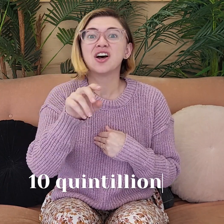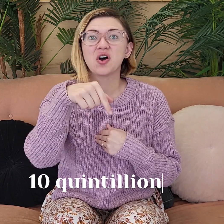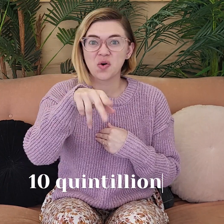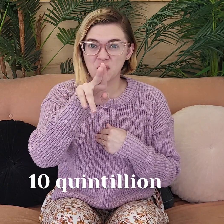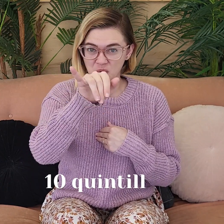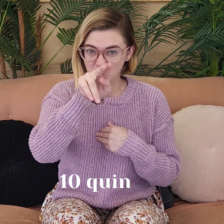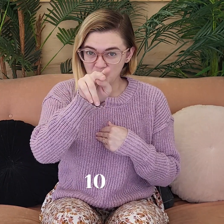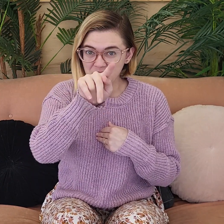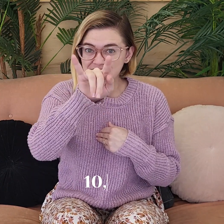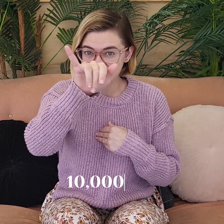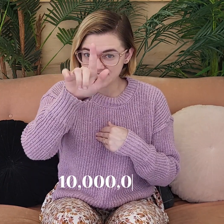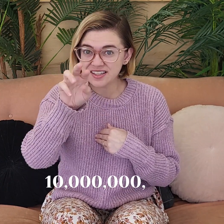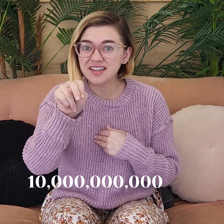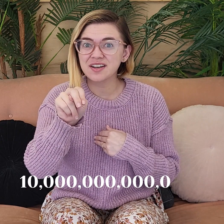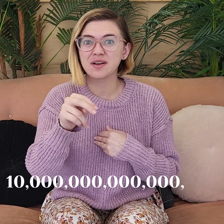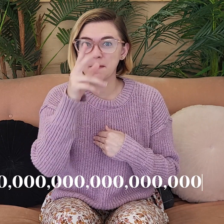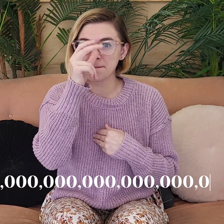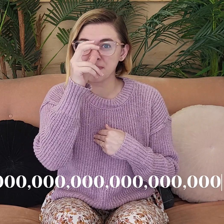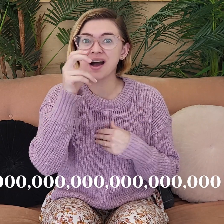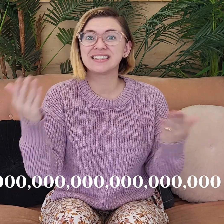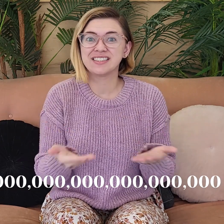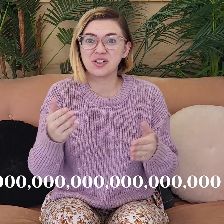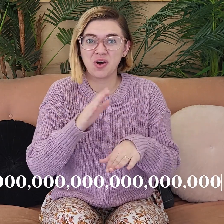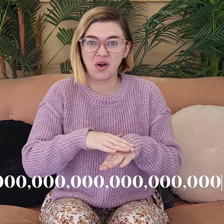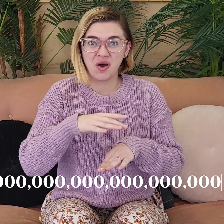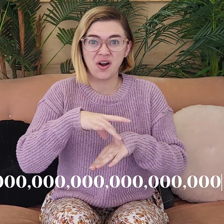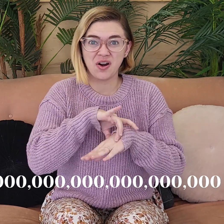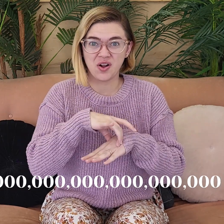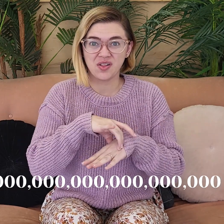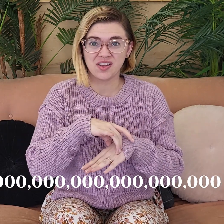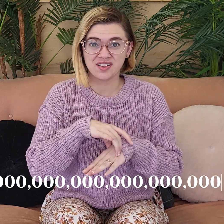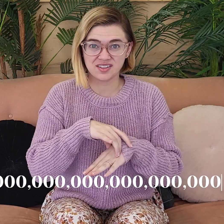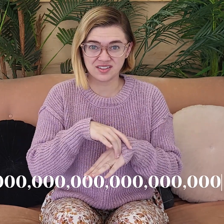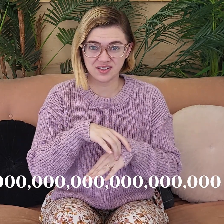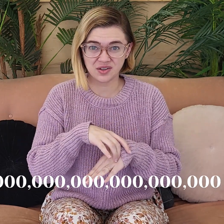Yeah, quintillion bugs here on planet Earth.